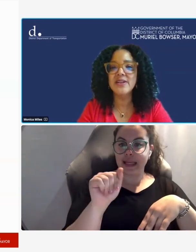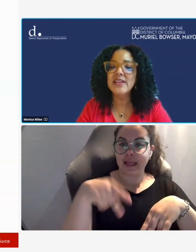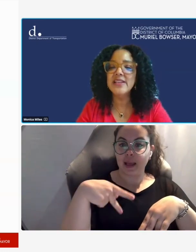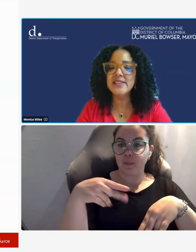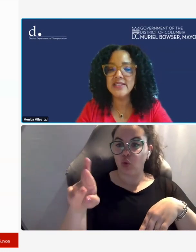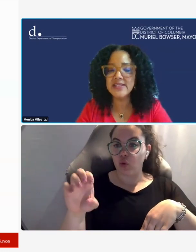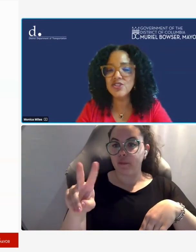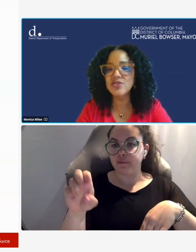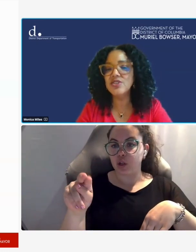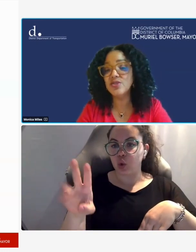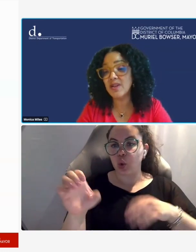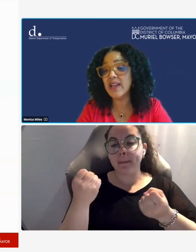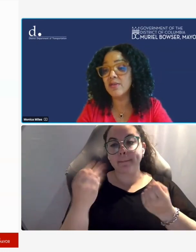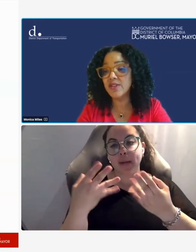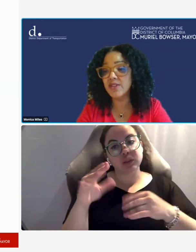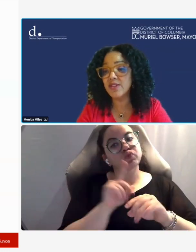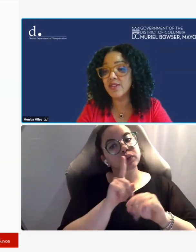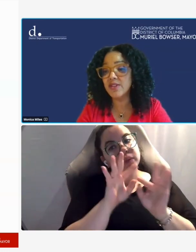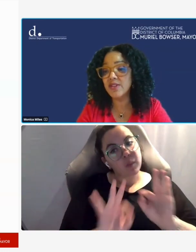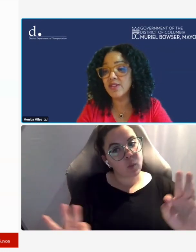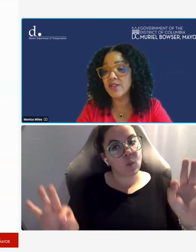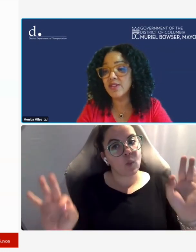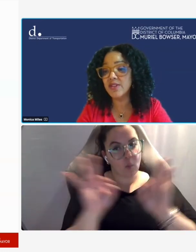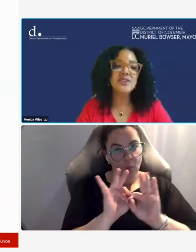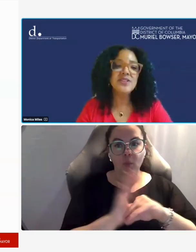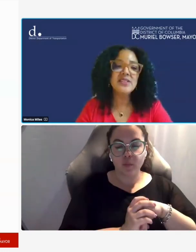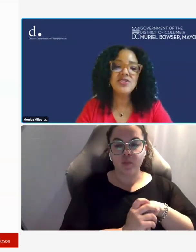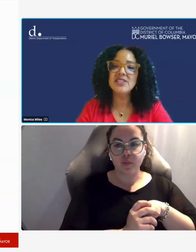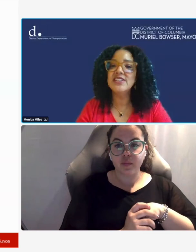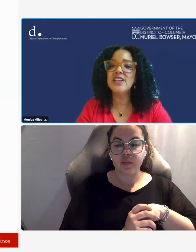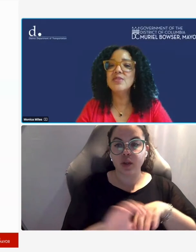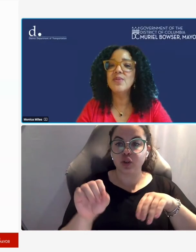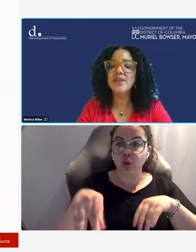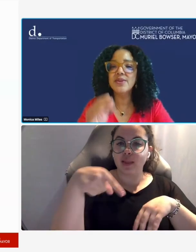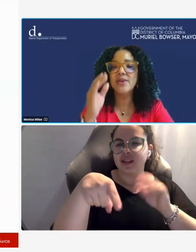is essential to you coming out with the right figure so this is just an example of what you're